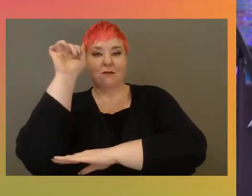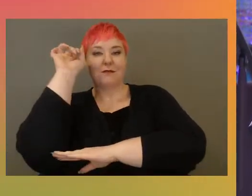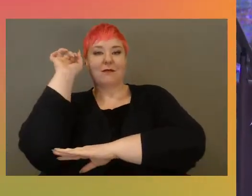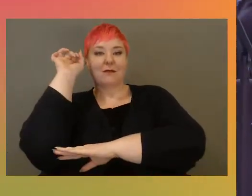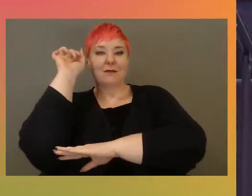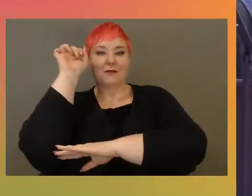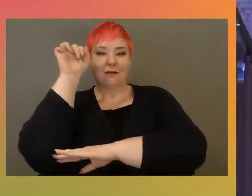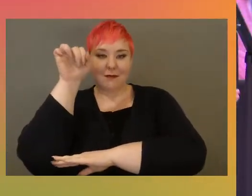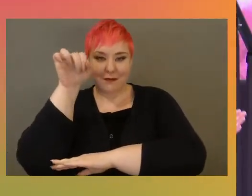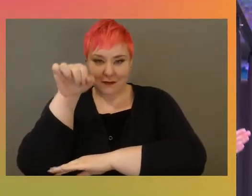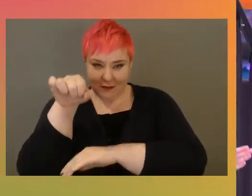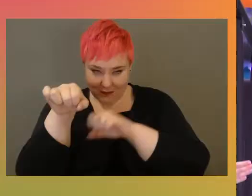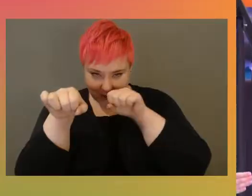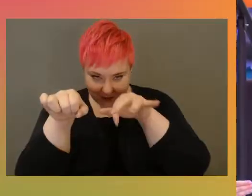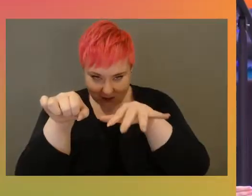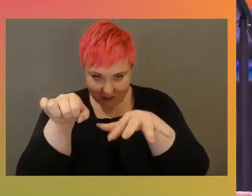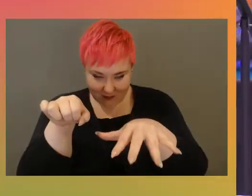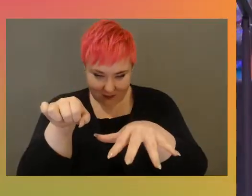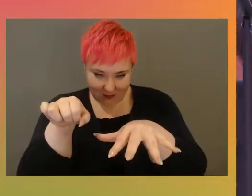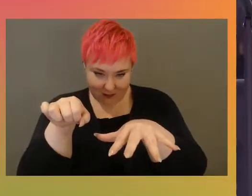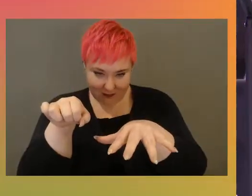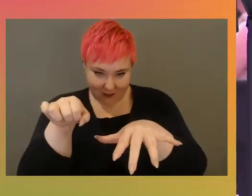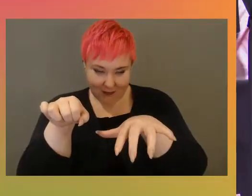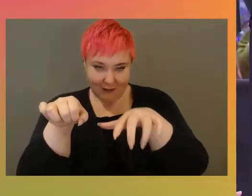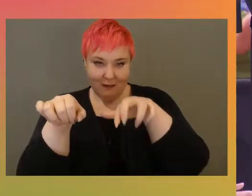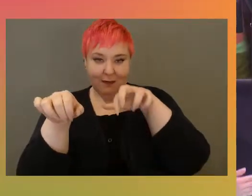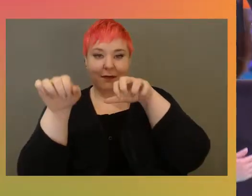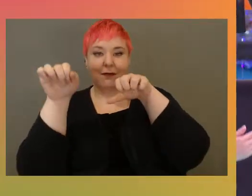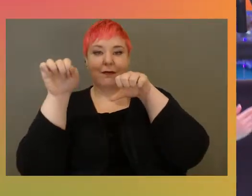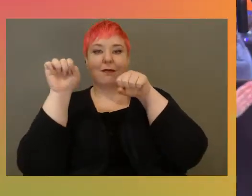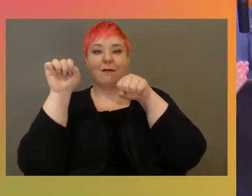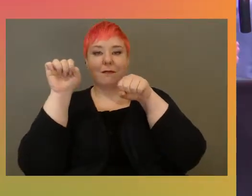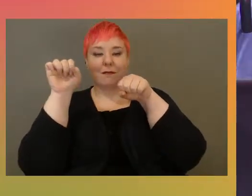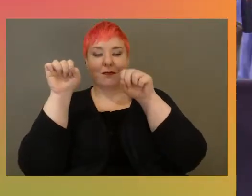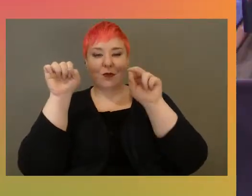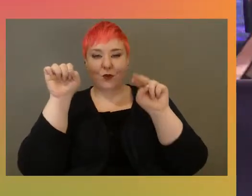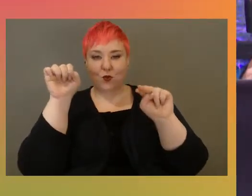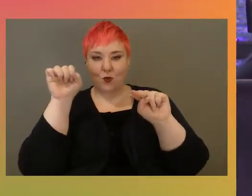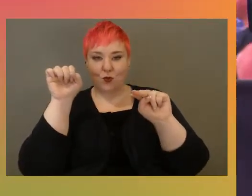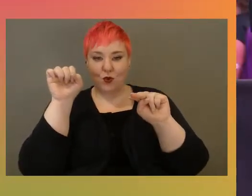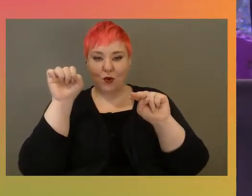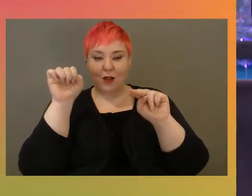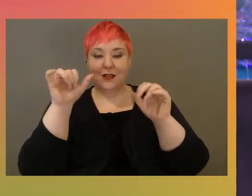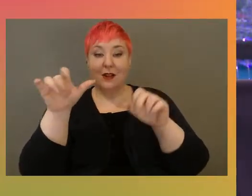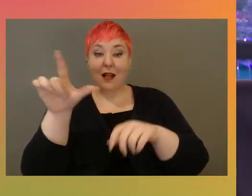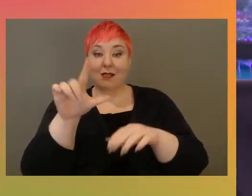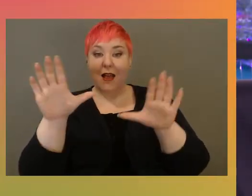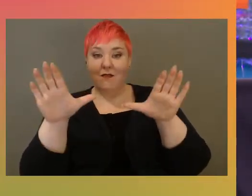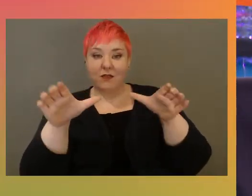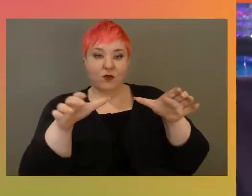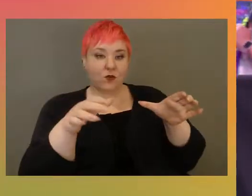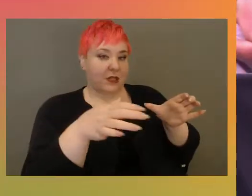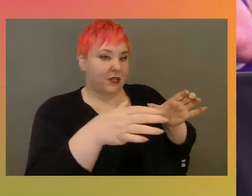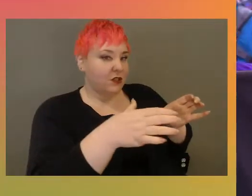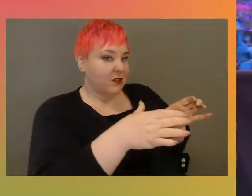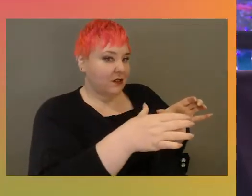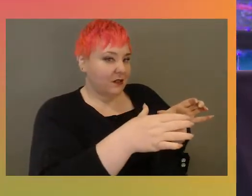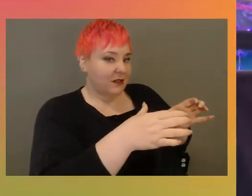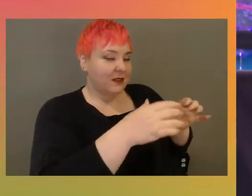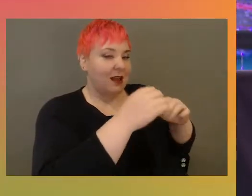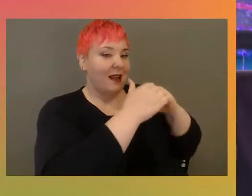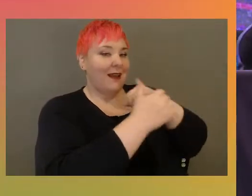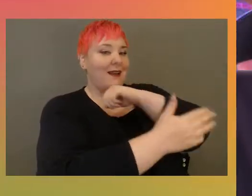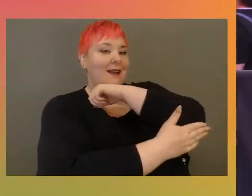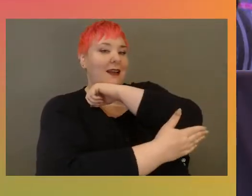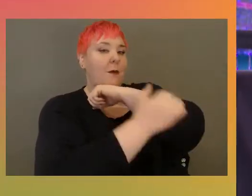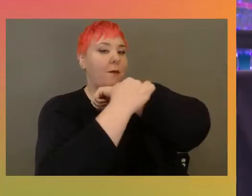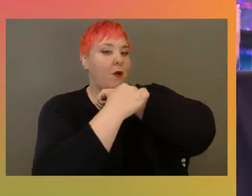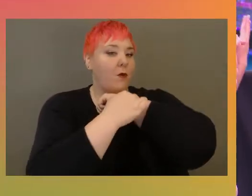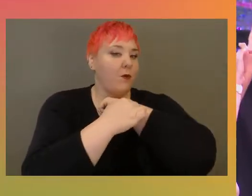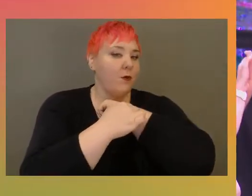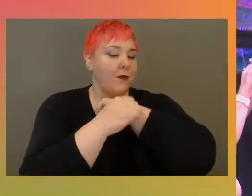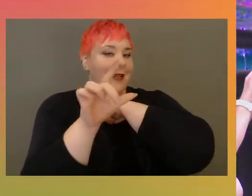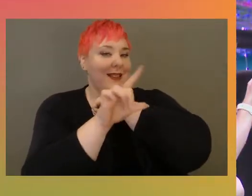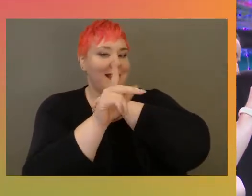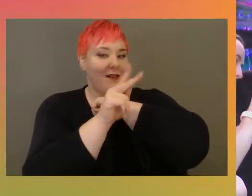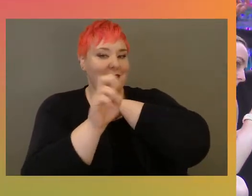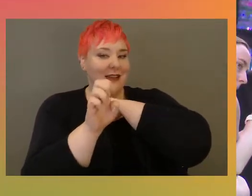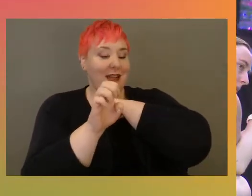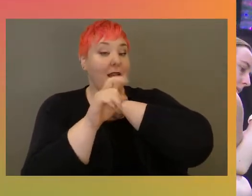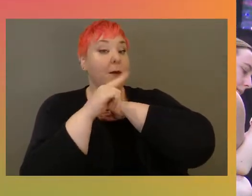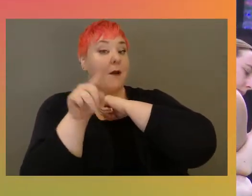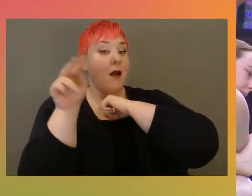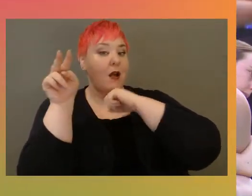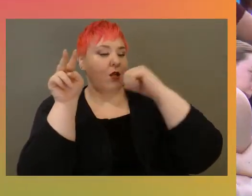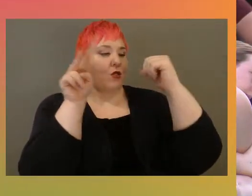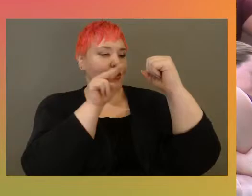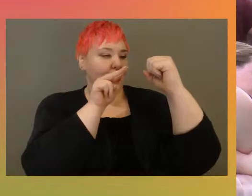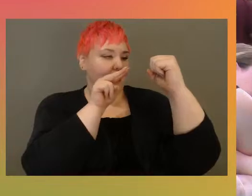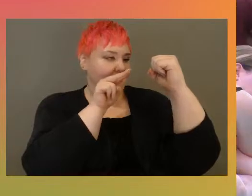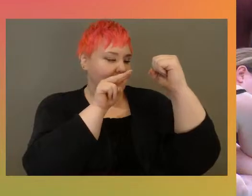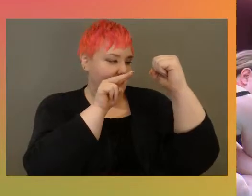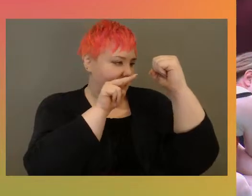INHALE INTO THE BACK END.